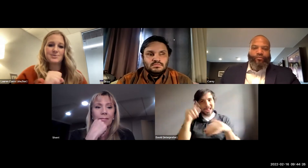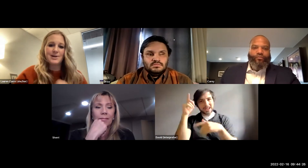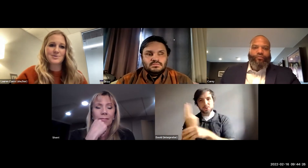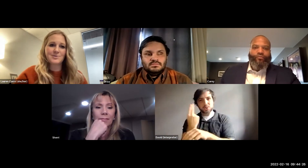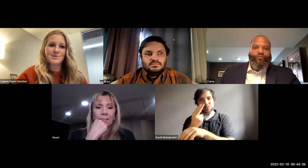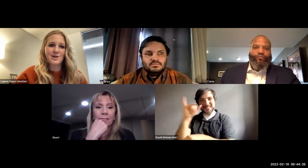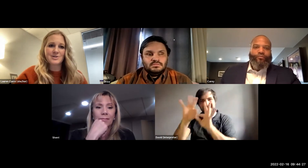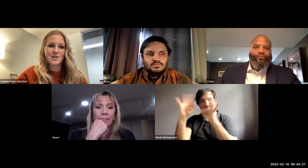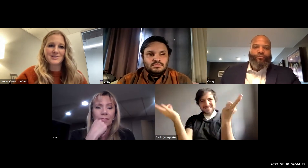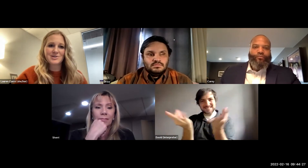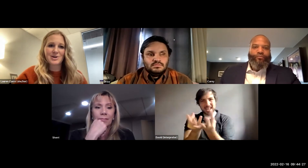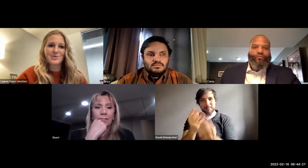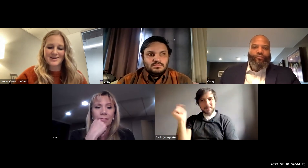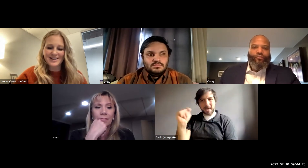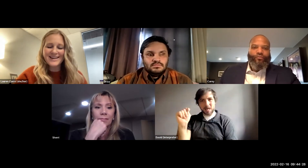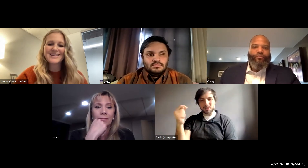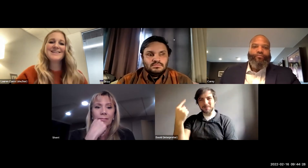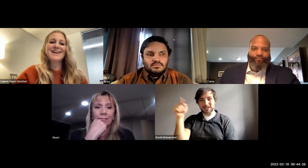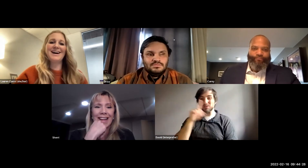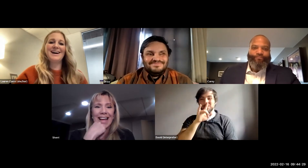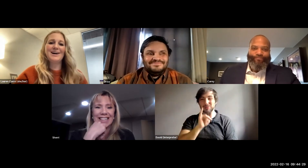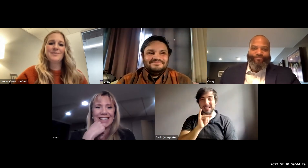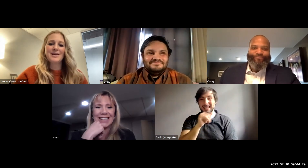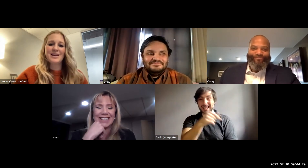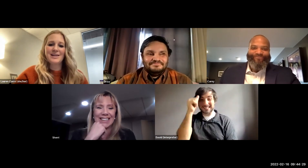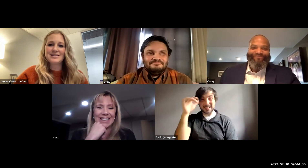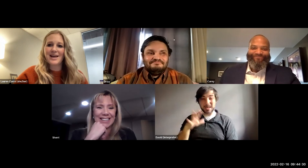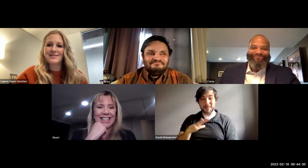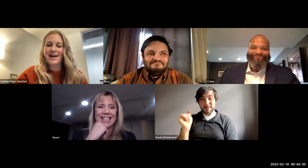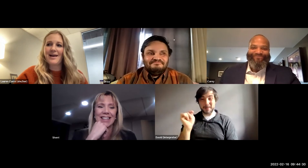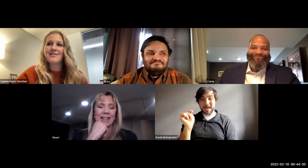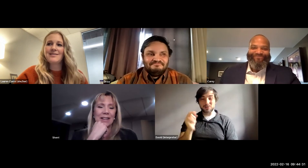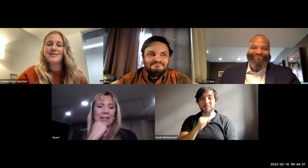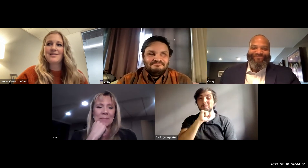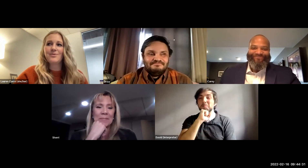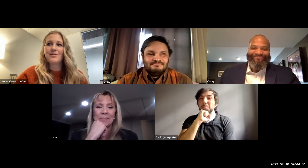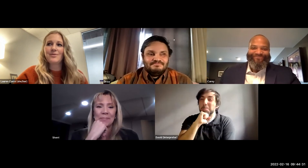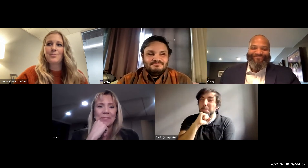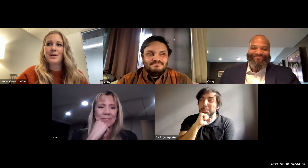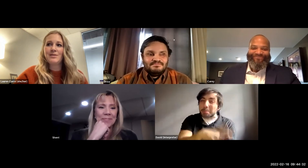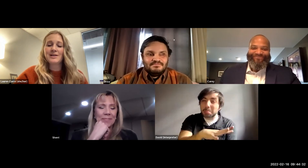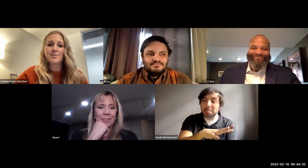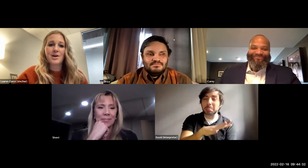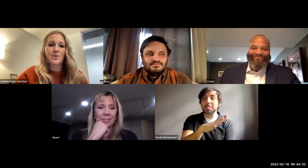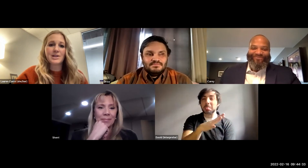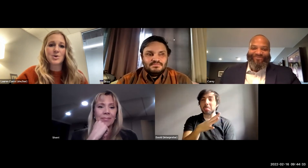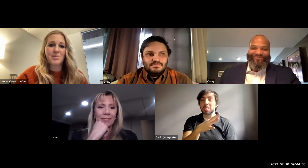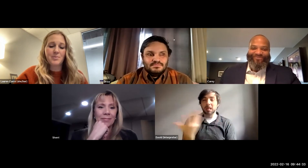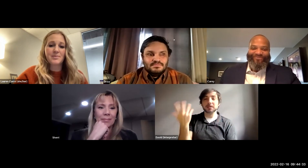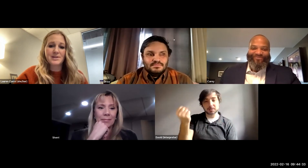's restrooms are so dirty. He said when he thinks about going into a public men